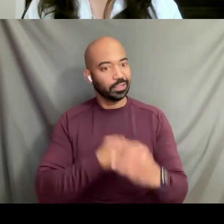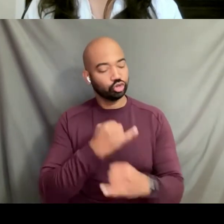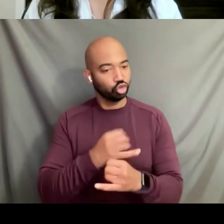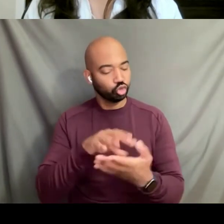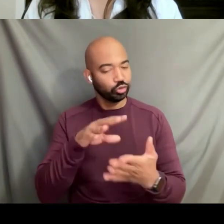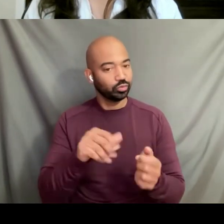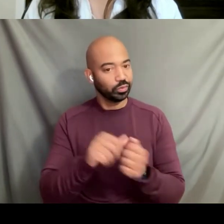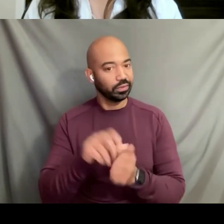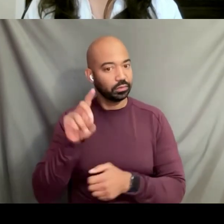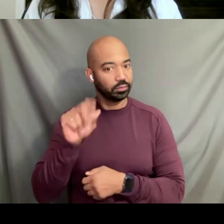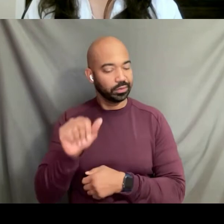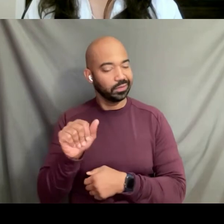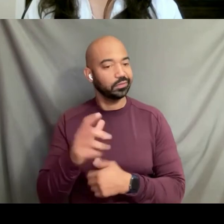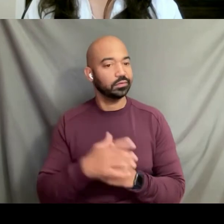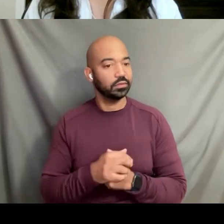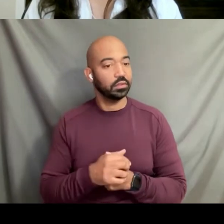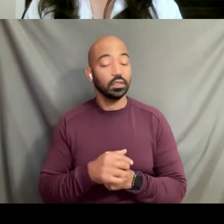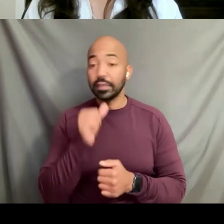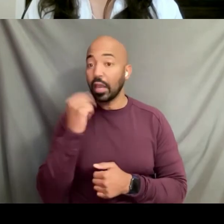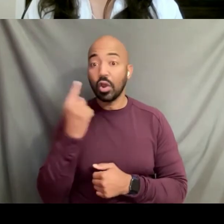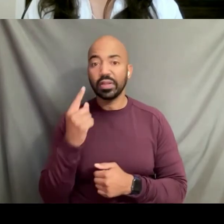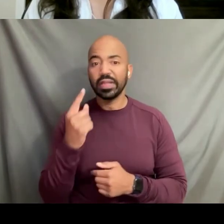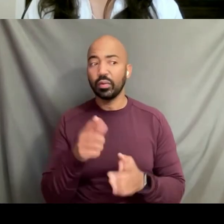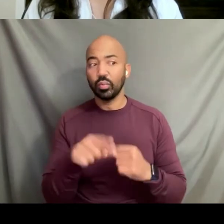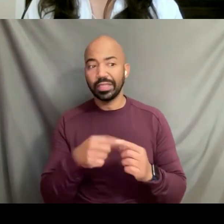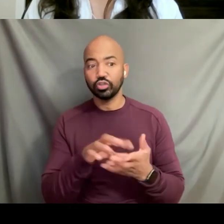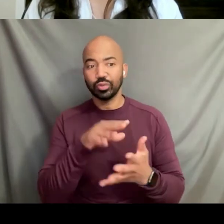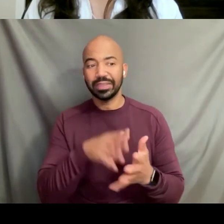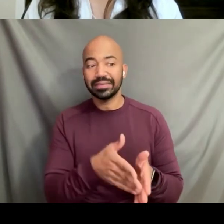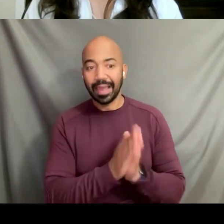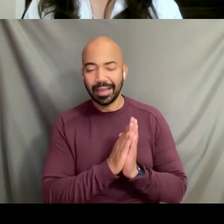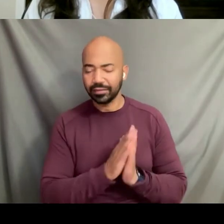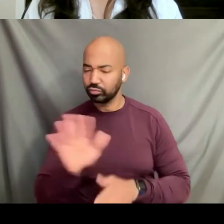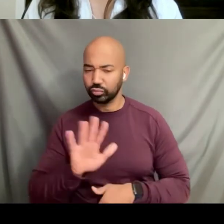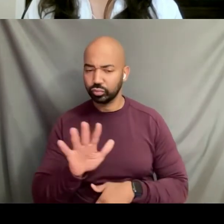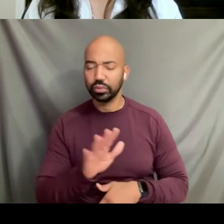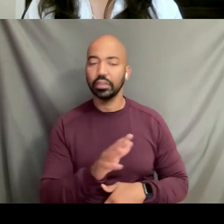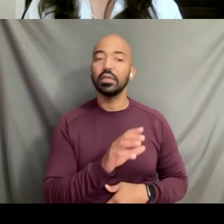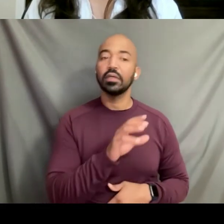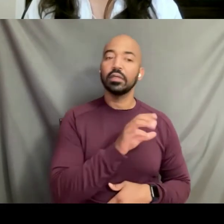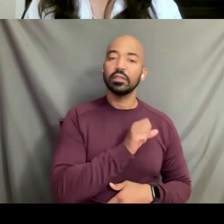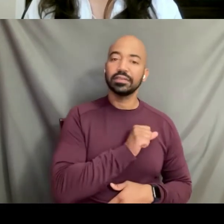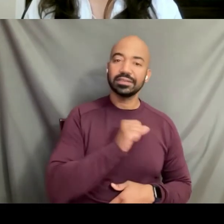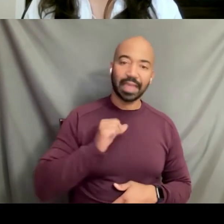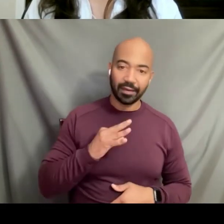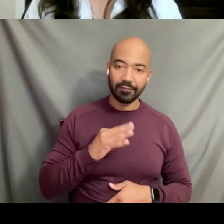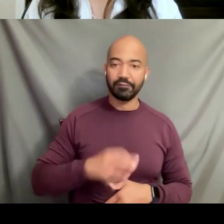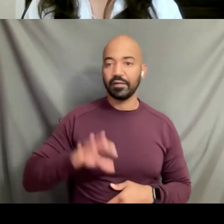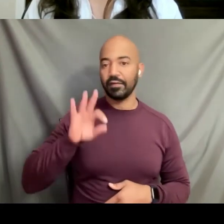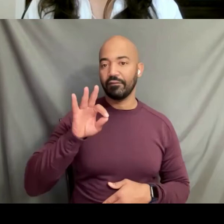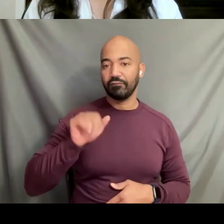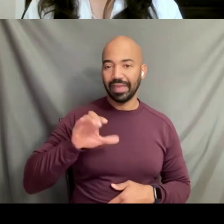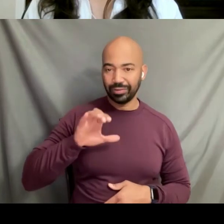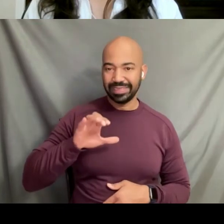Faculty and staff need to be oriented on the needs of students with disabilities to know how best to